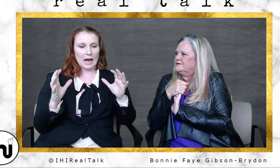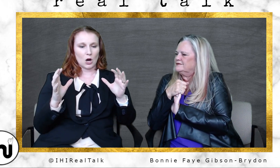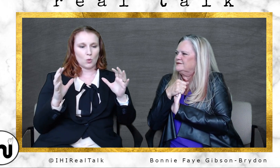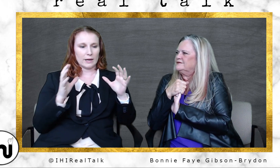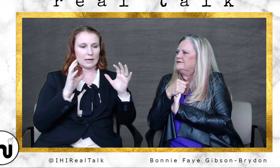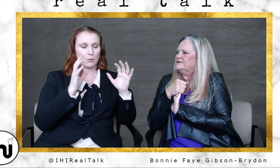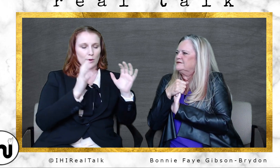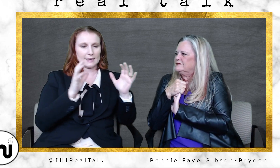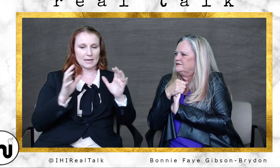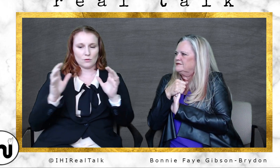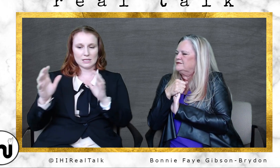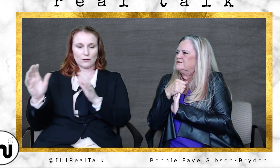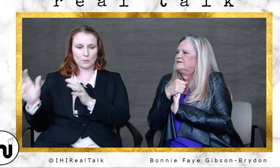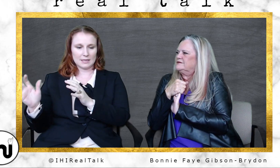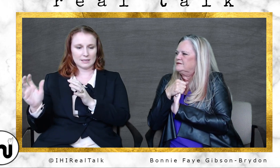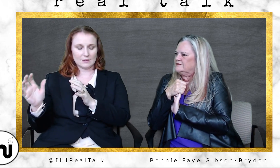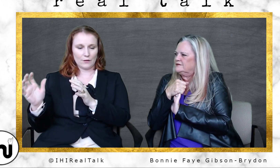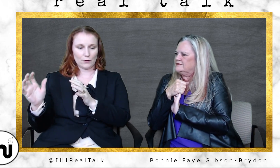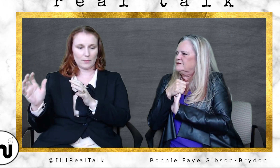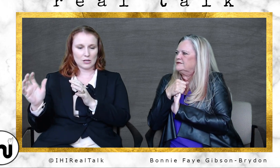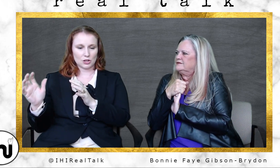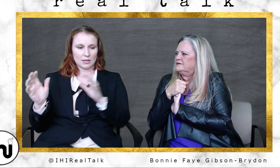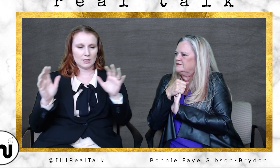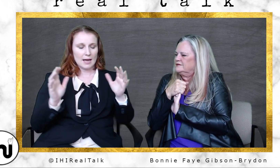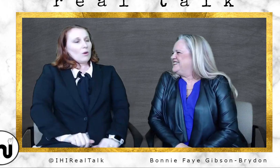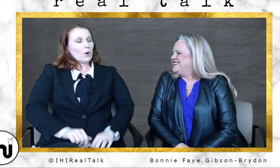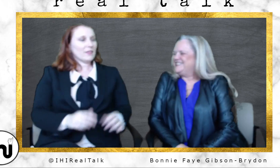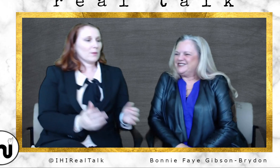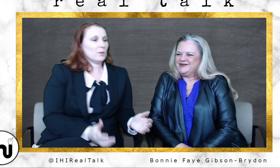we break down the different pieces of information. And one thing we definitely